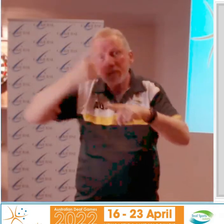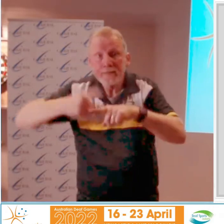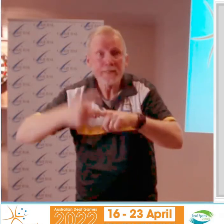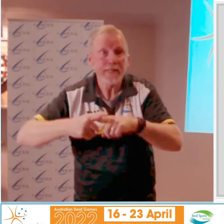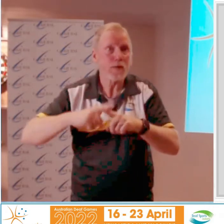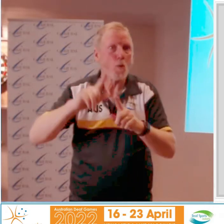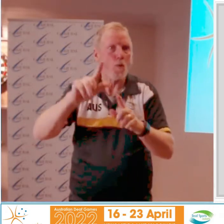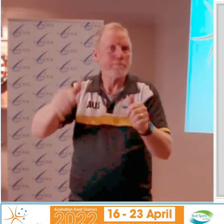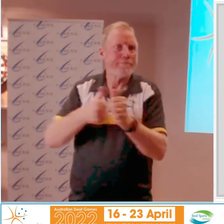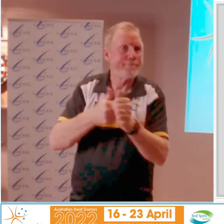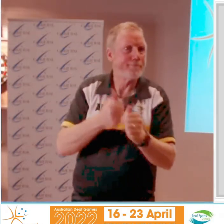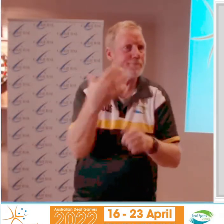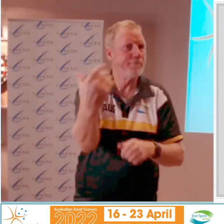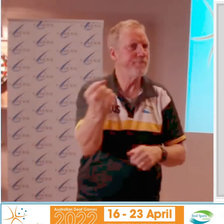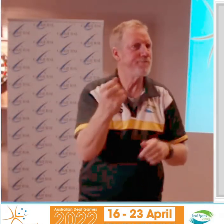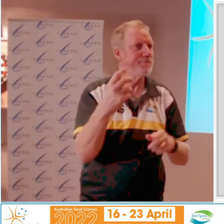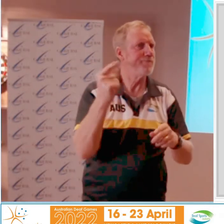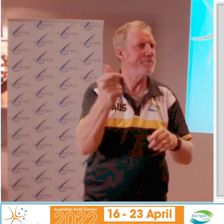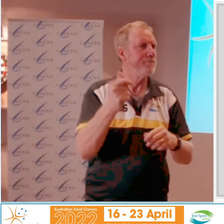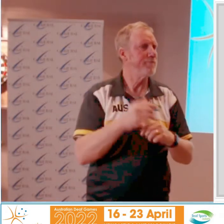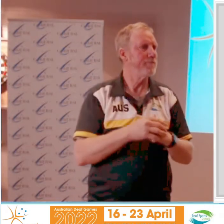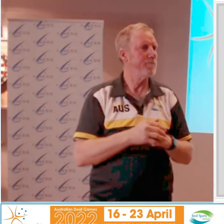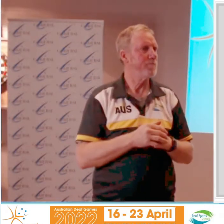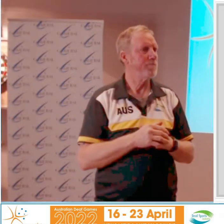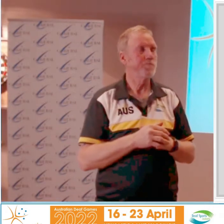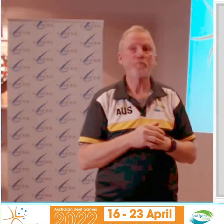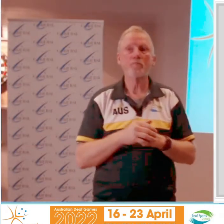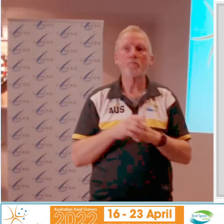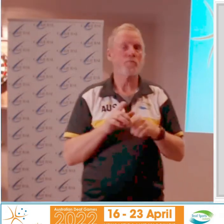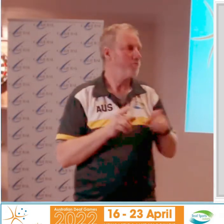if you can ask the questions and also we need backup in case people get sick and need to be